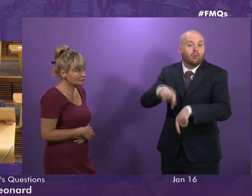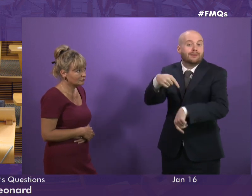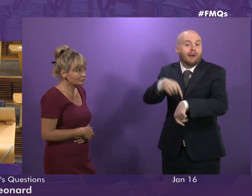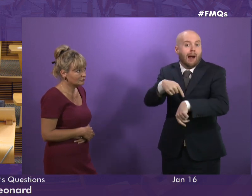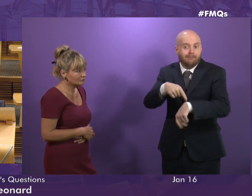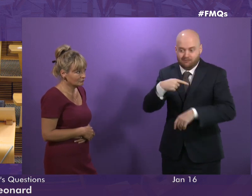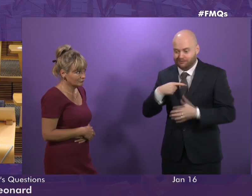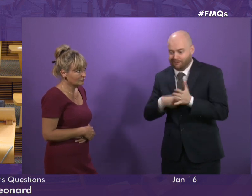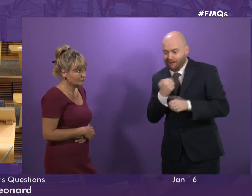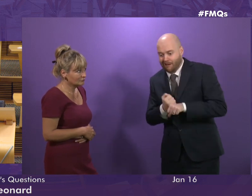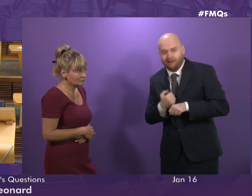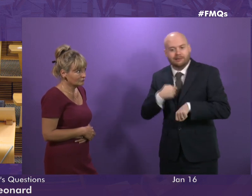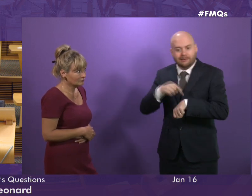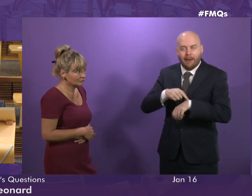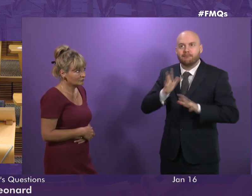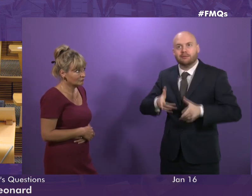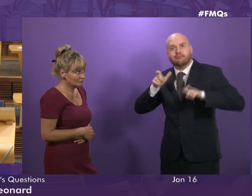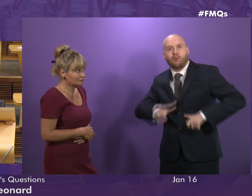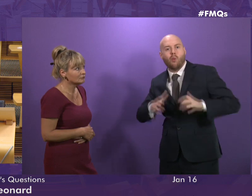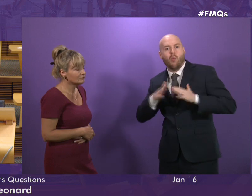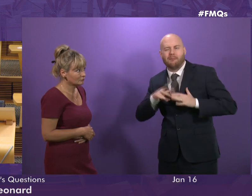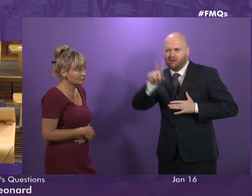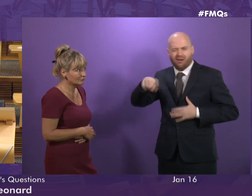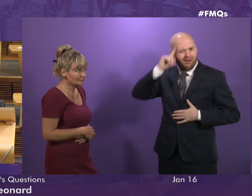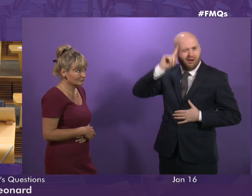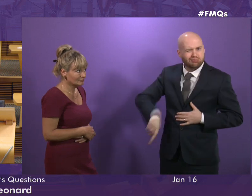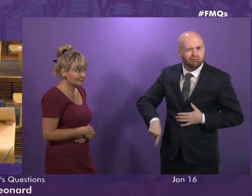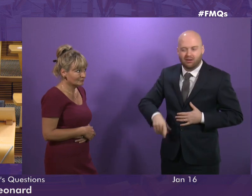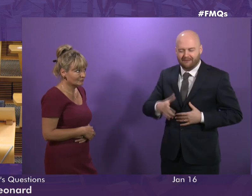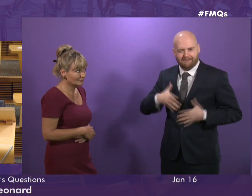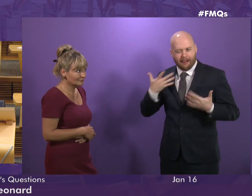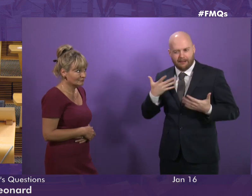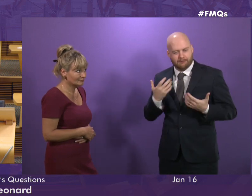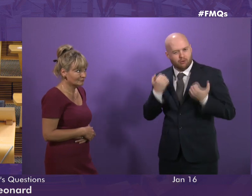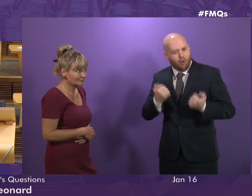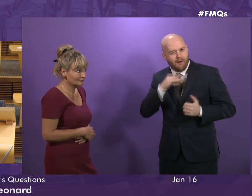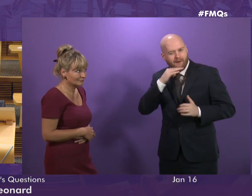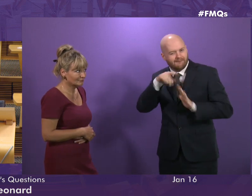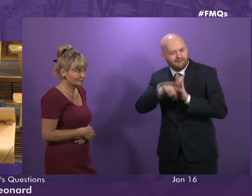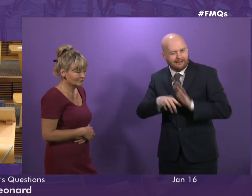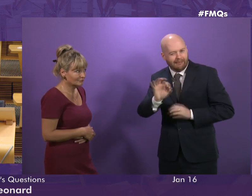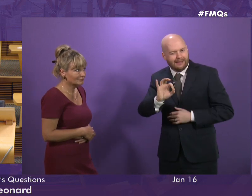case for an independent inquiry. Craig McClelland’s family have met the Cabinet